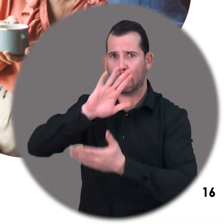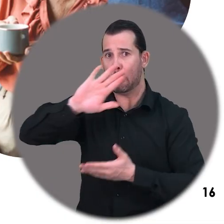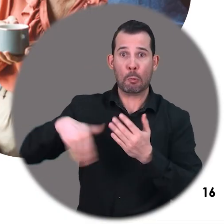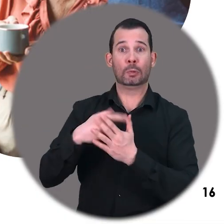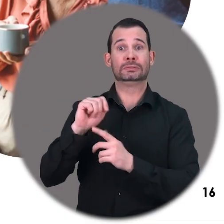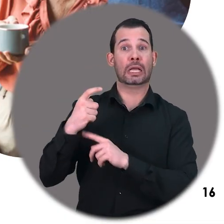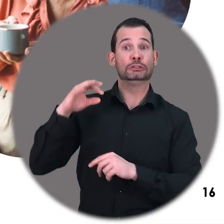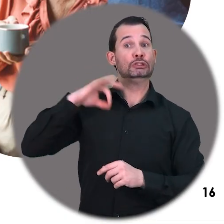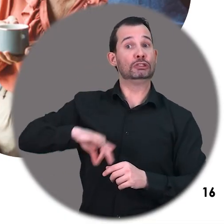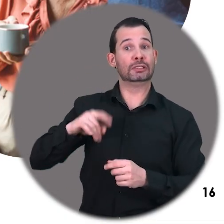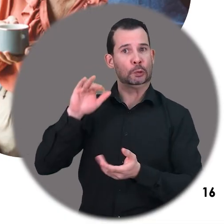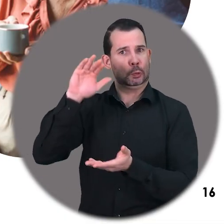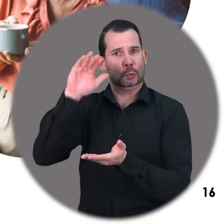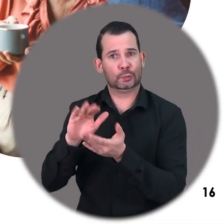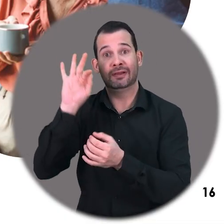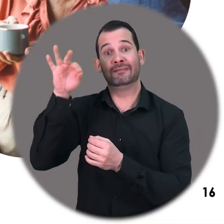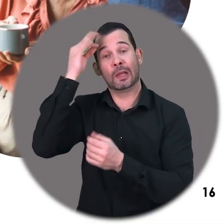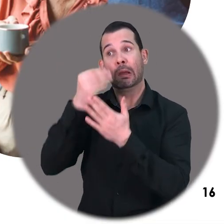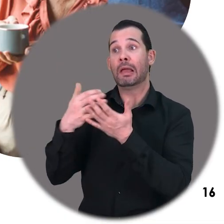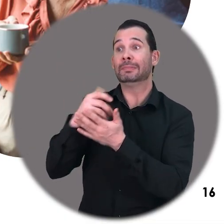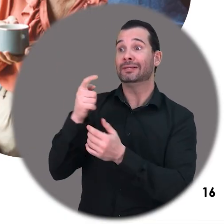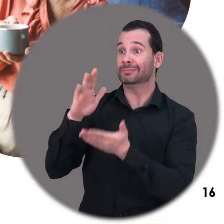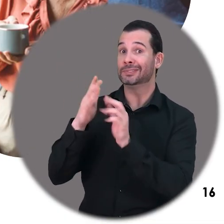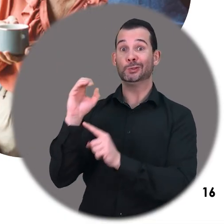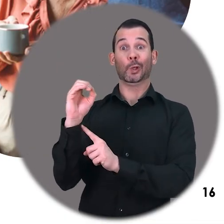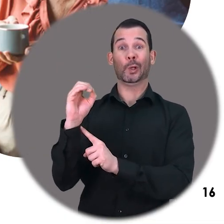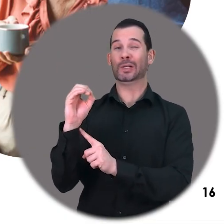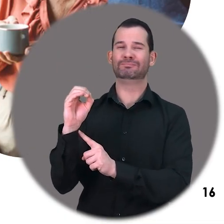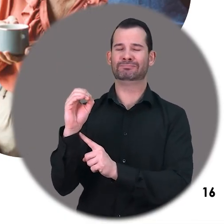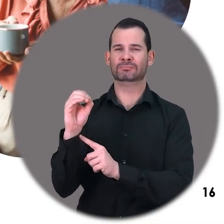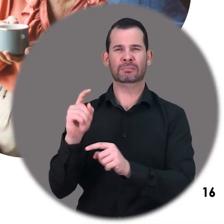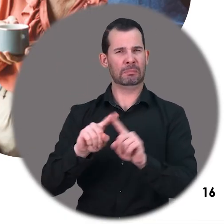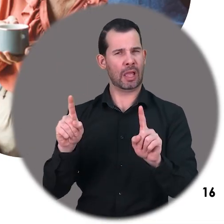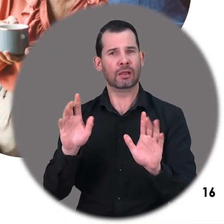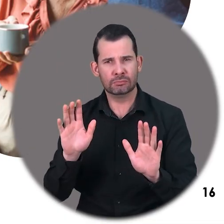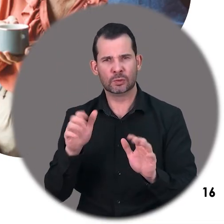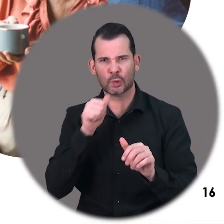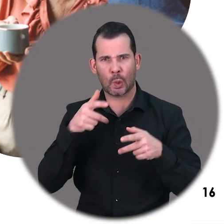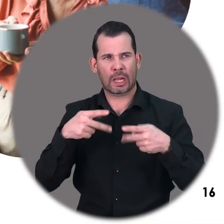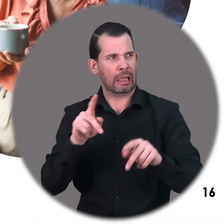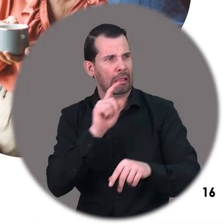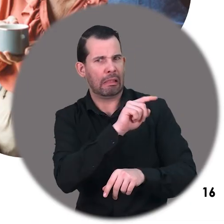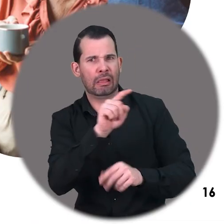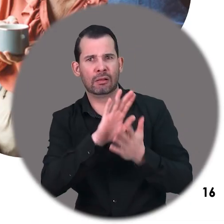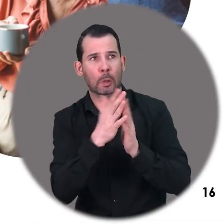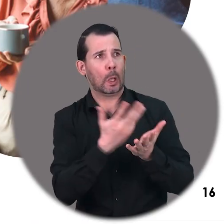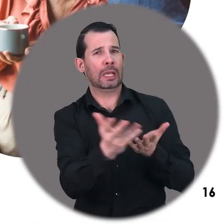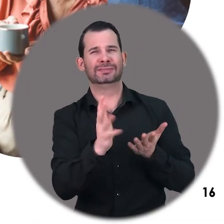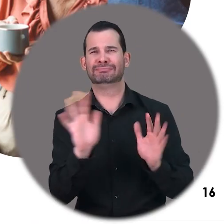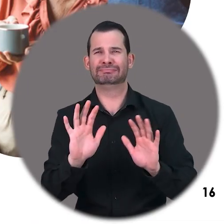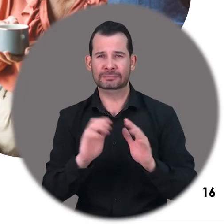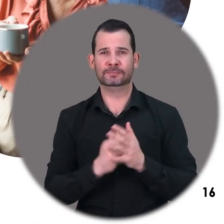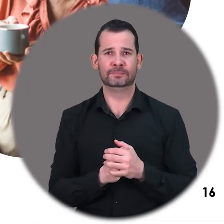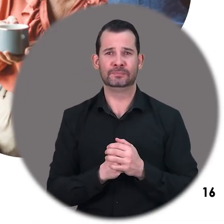all your tax credits to reduce your federal tax to zero. But don’t let them go to waste!